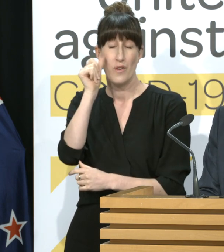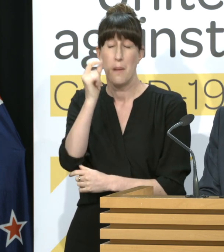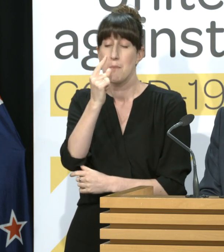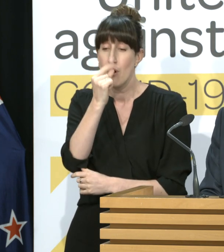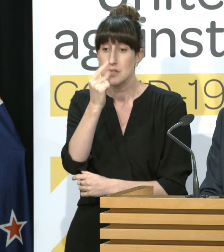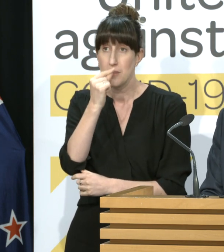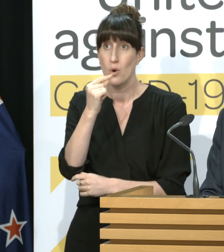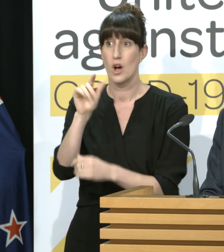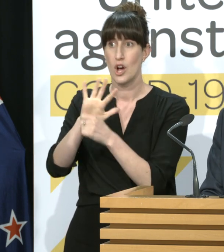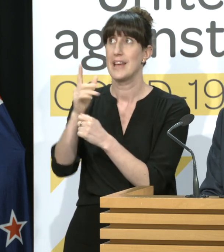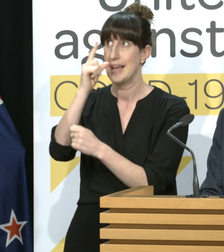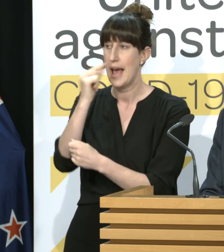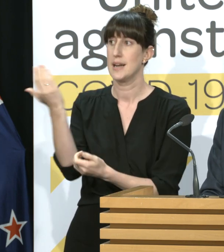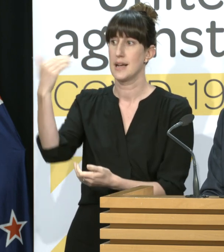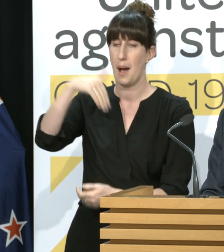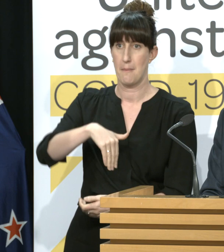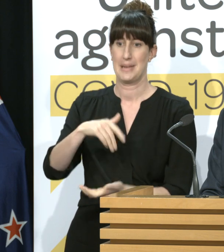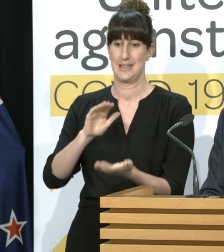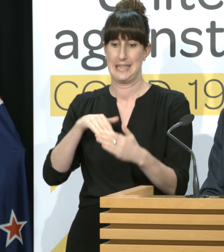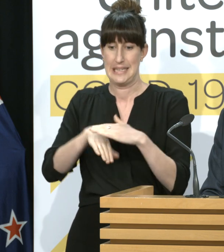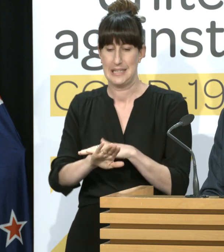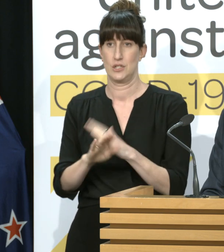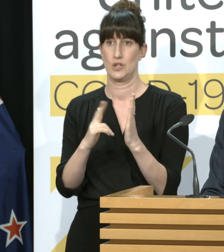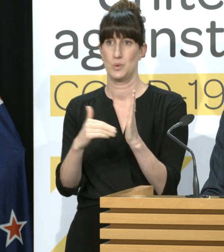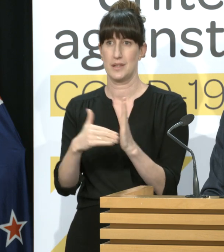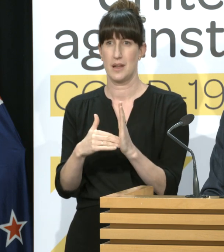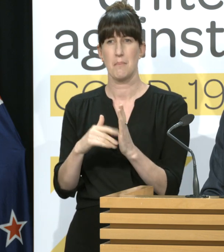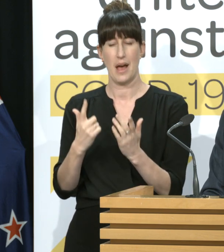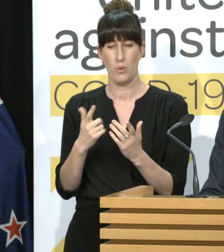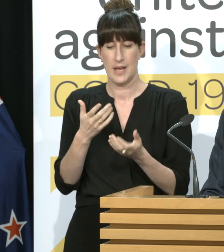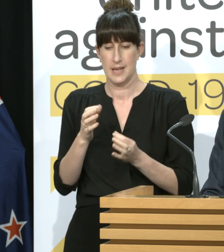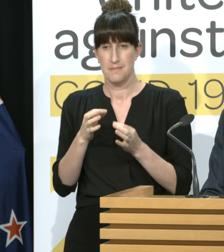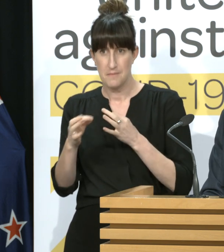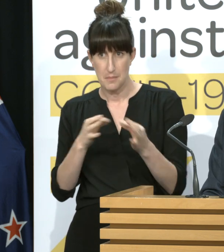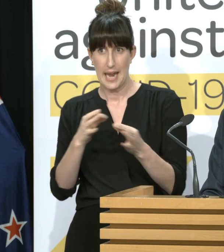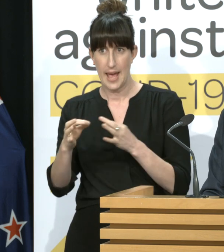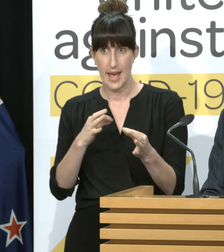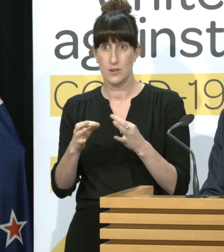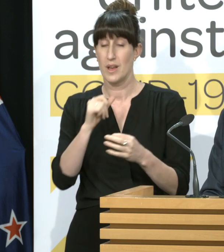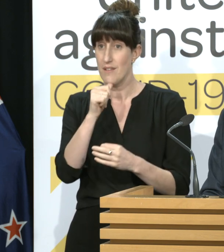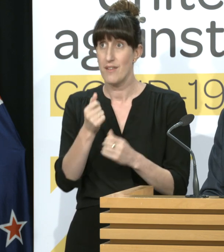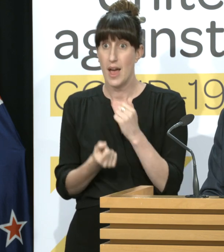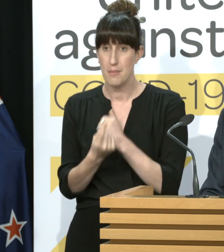over the holiday period supports our overall elimination strategy for COVID-19.